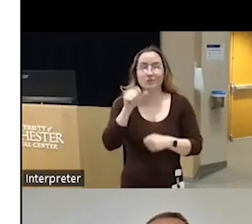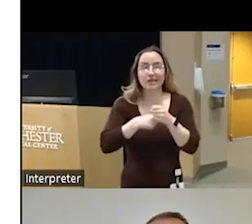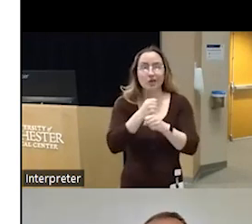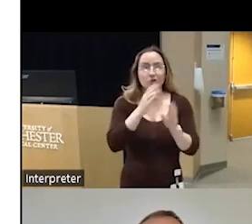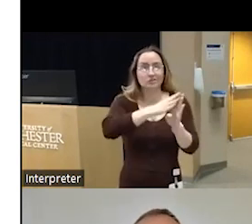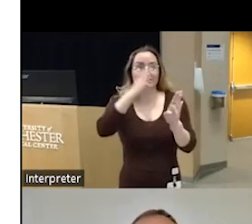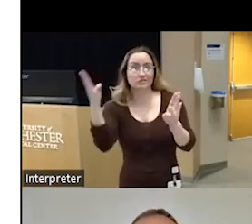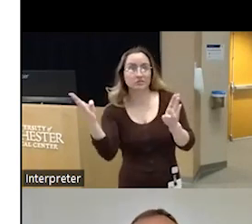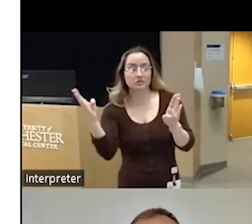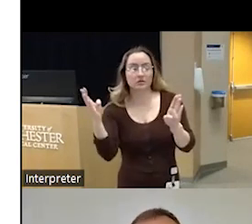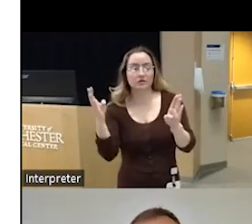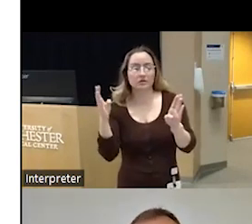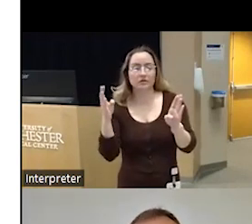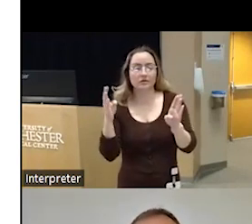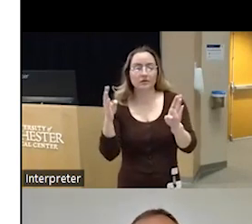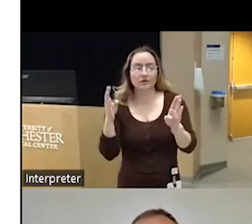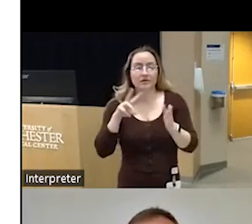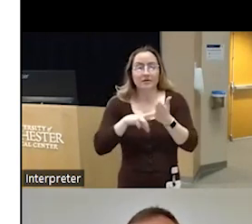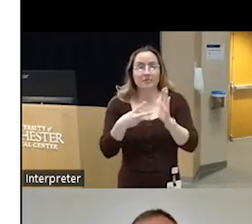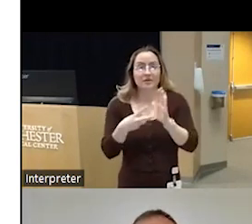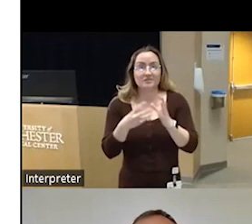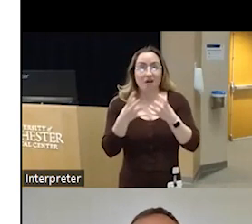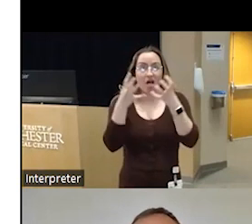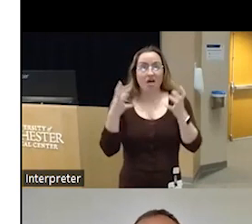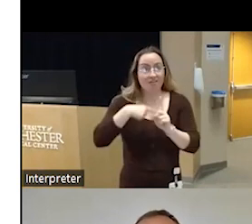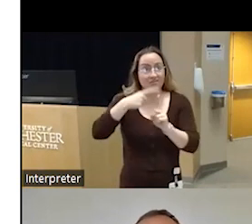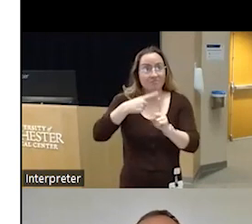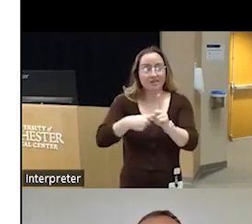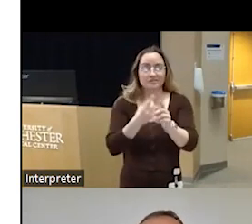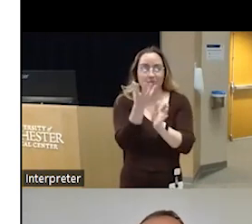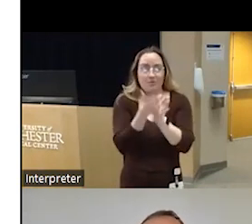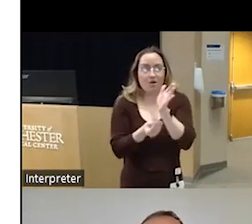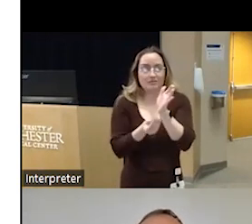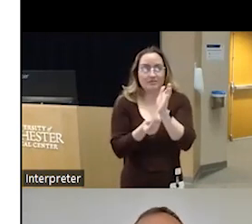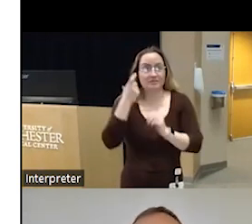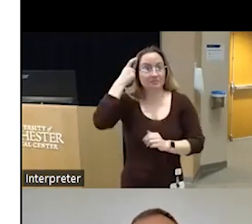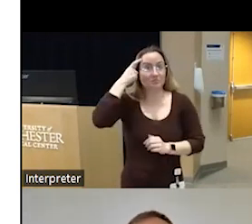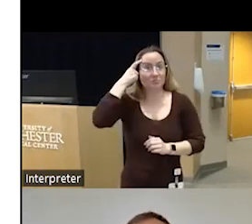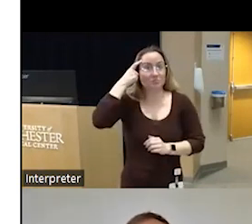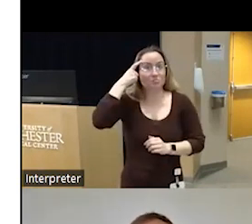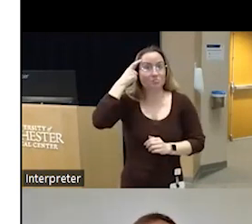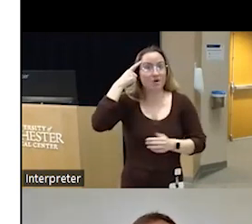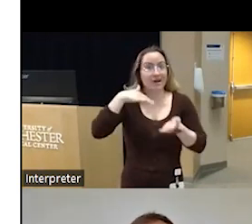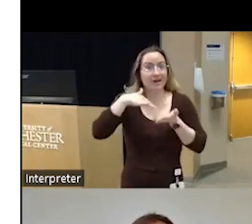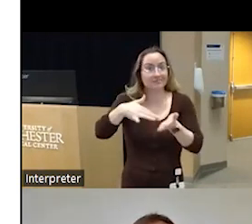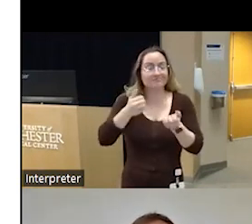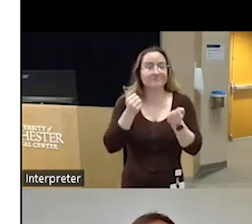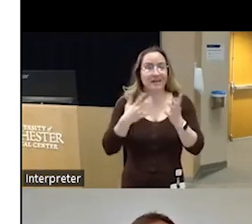lot of years lost. A lot of months in the brain that is almost hundred months what I just calculated that you're older.